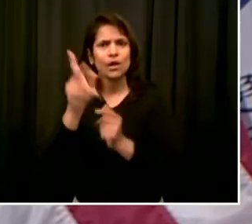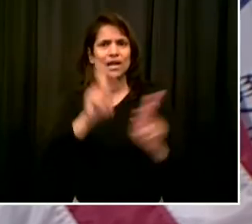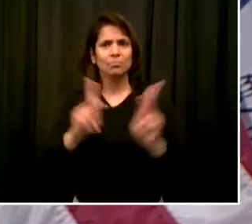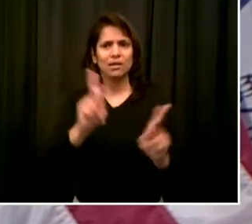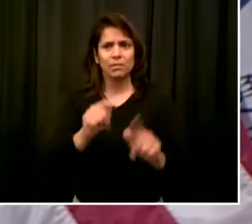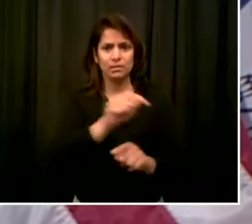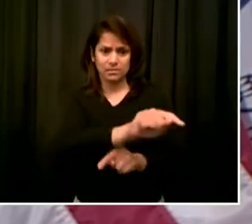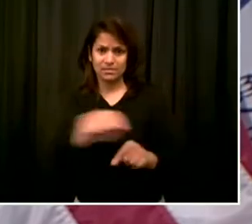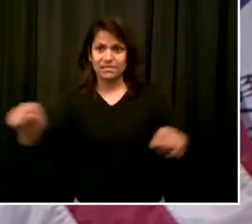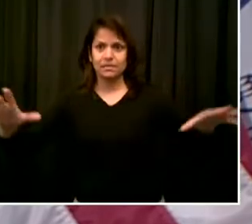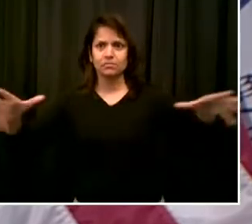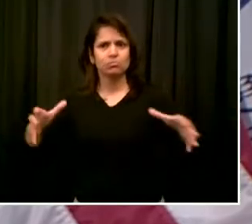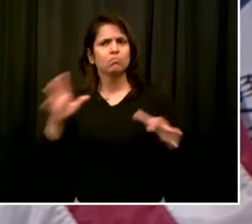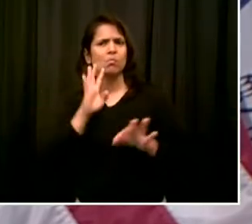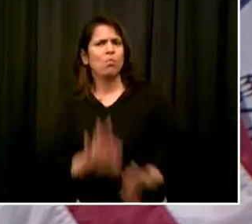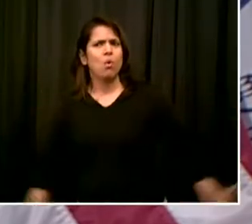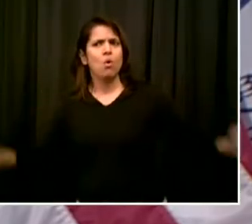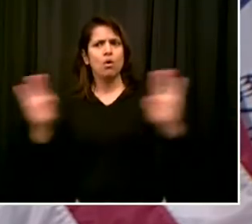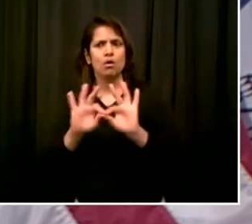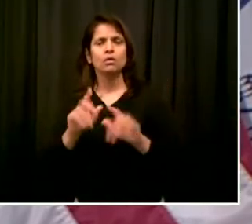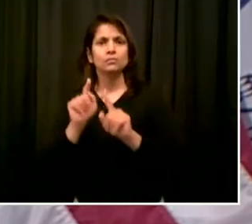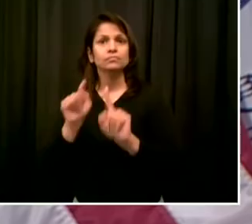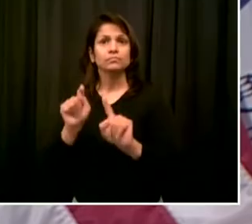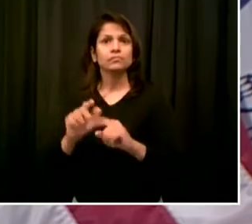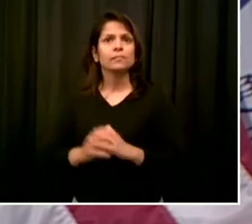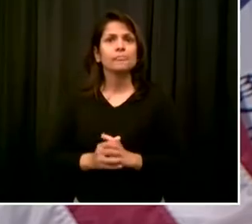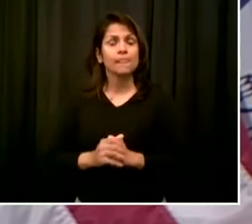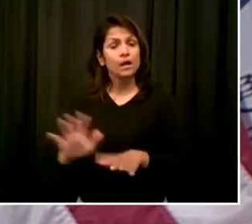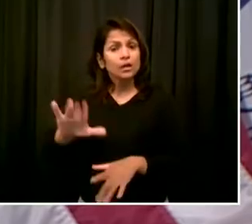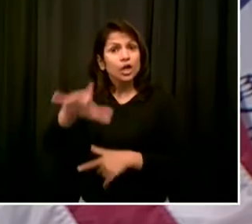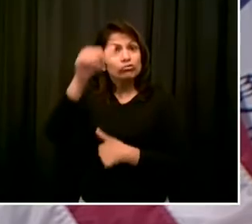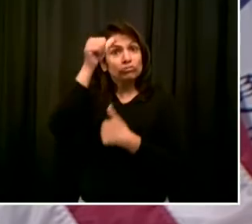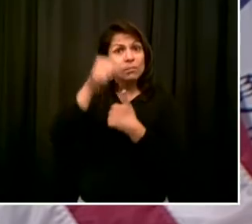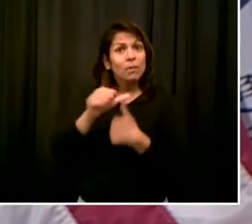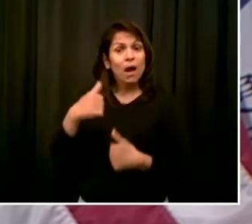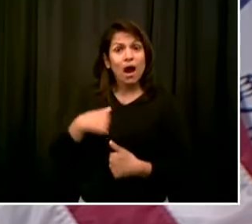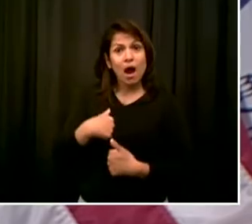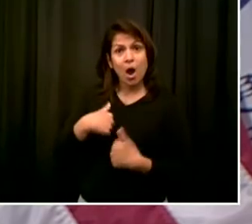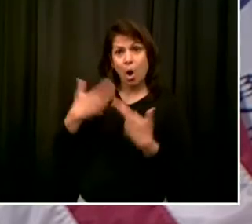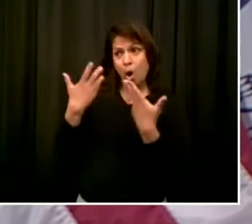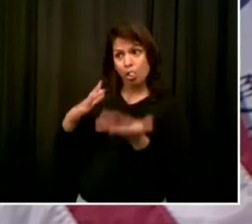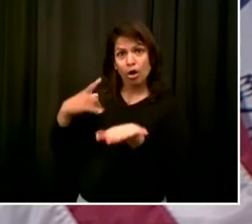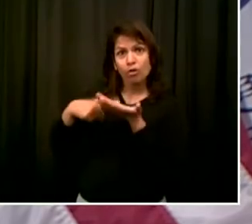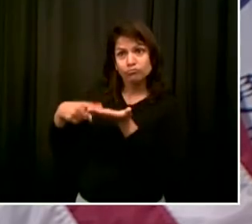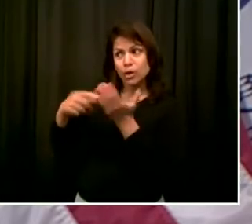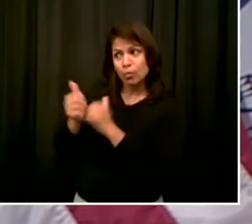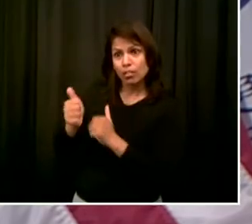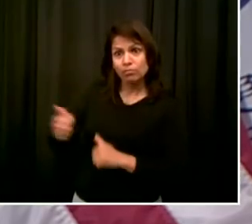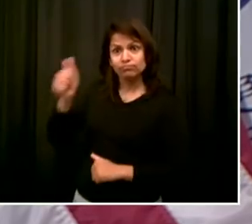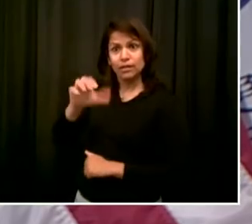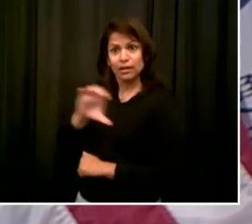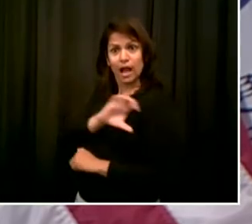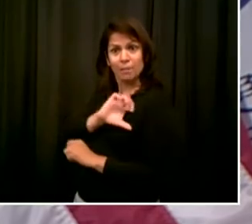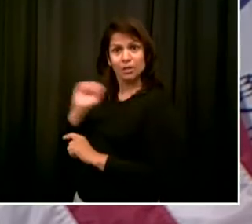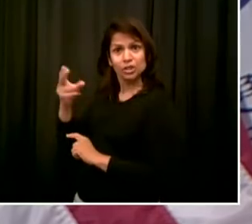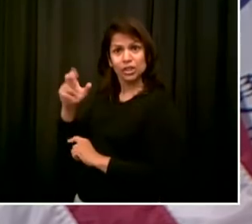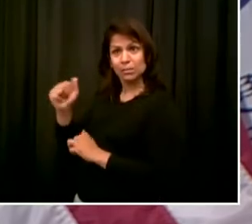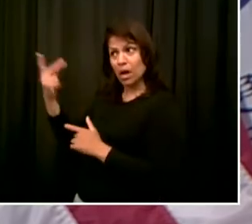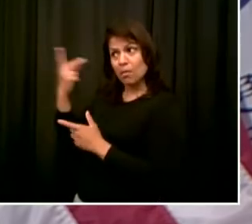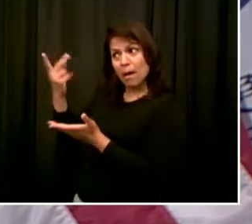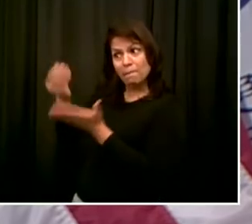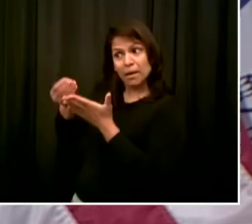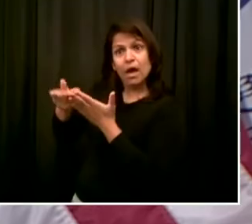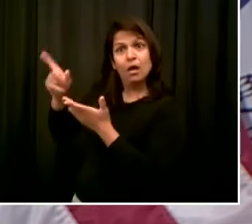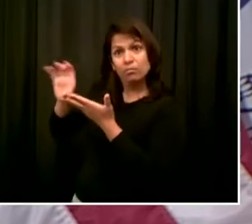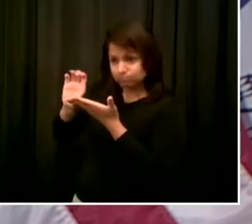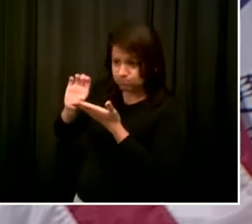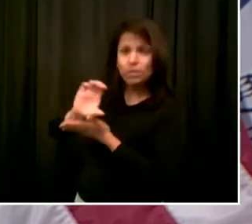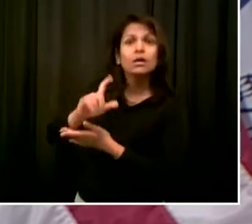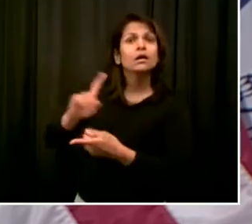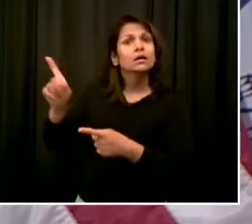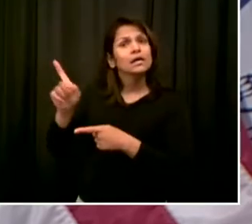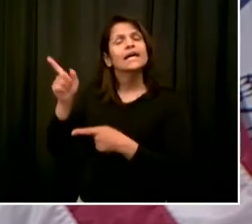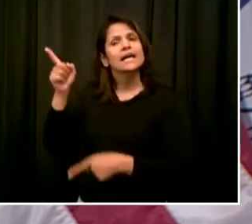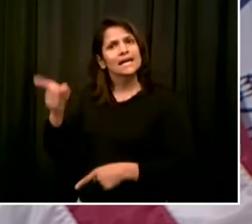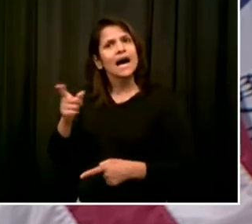THIS, WE WILL DO SOMETHING AND